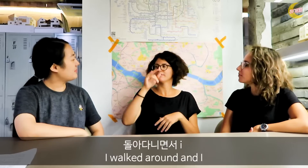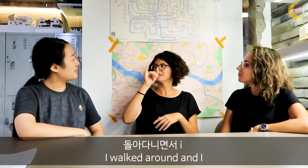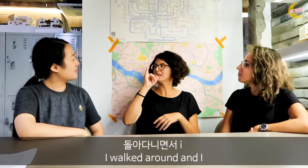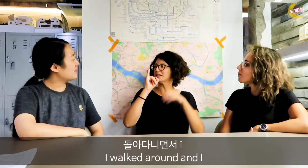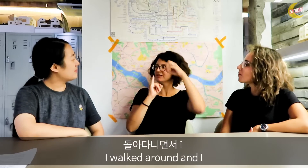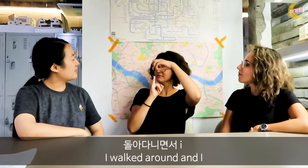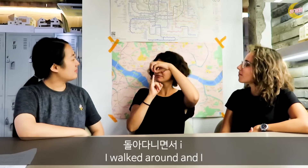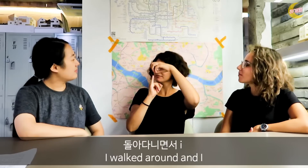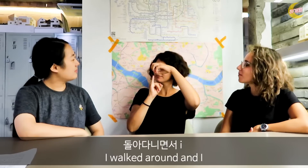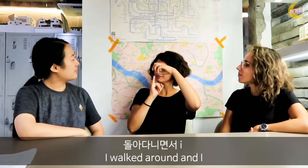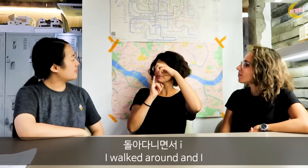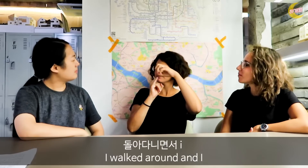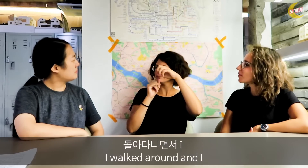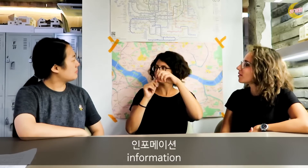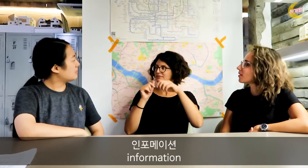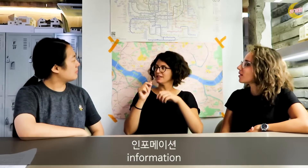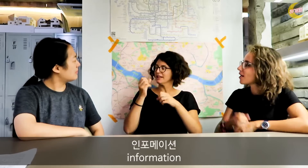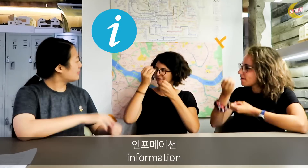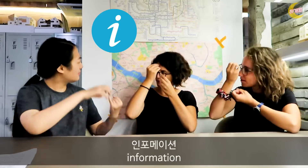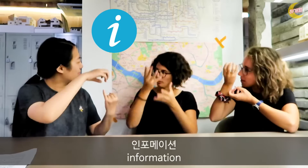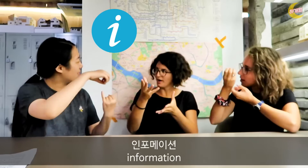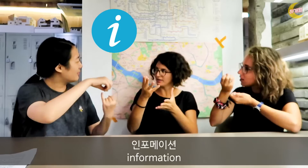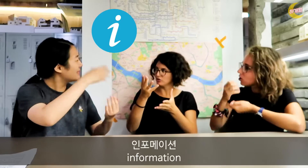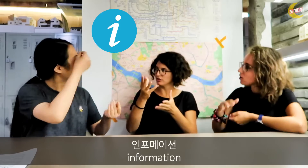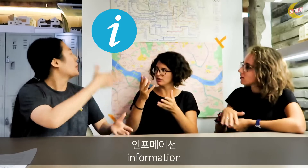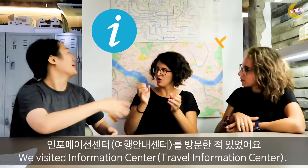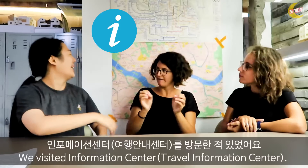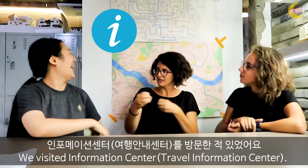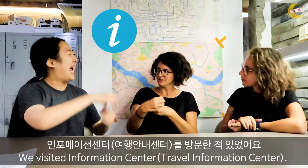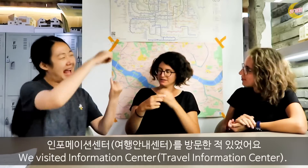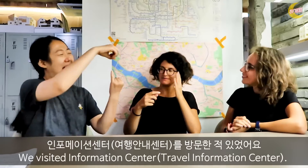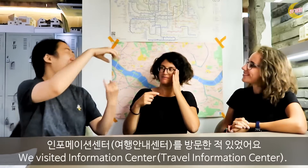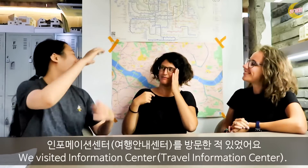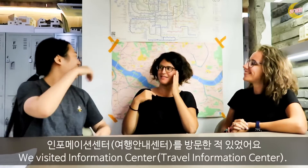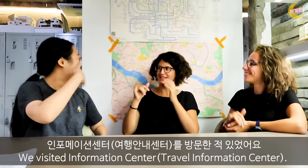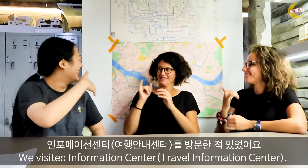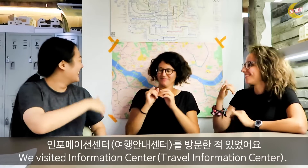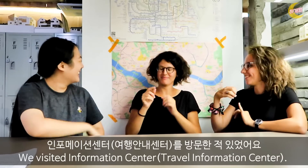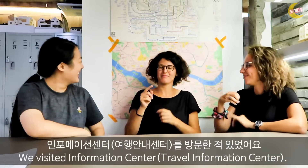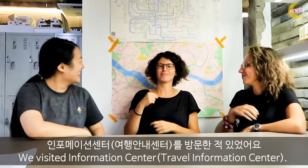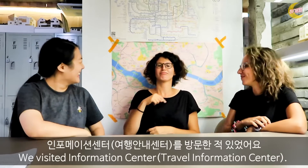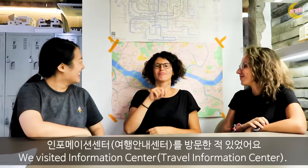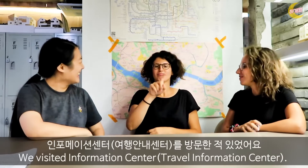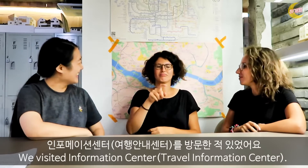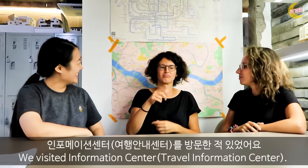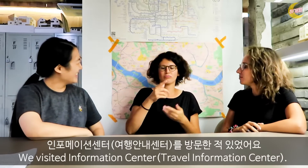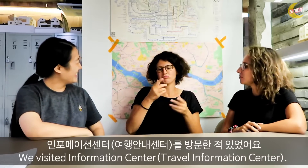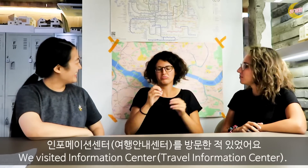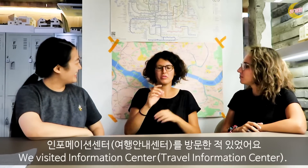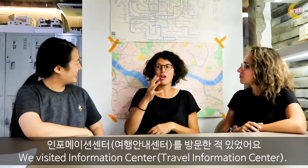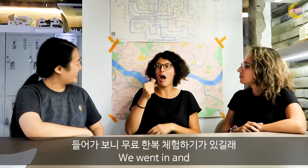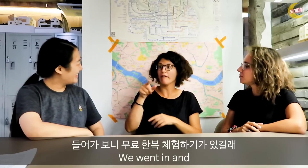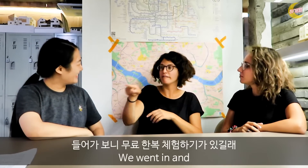I walked around and I = information We visited Information Center (Travel Information Center).